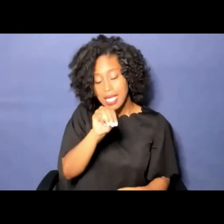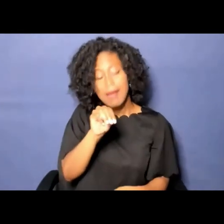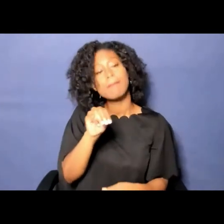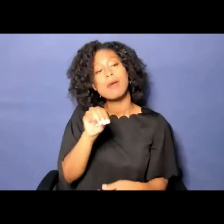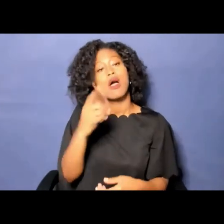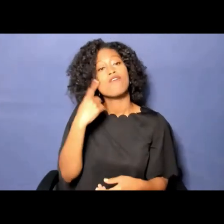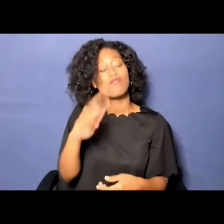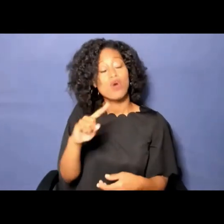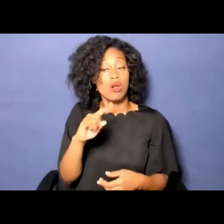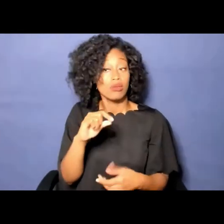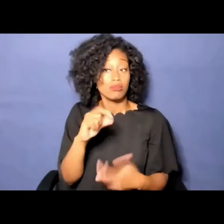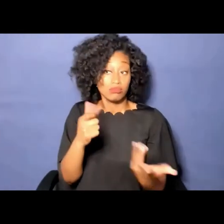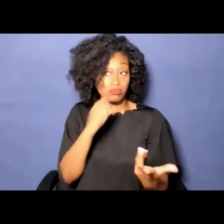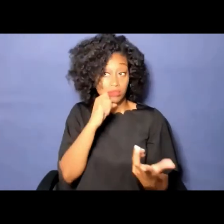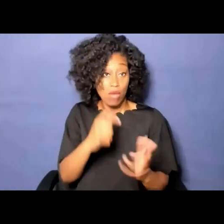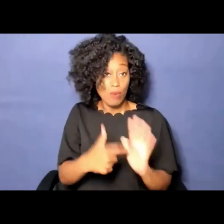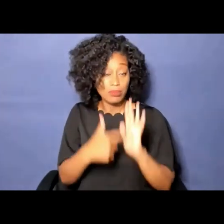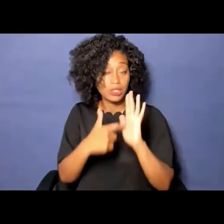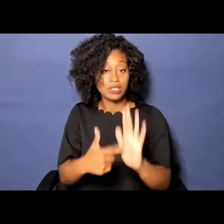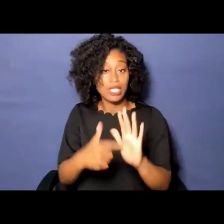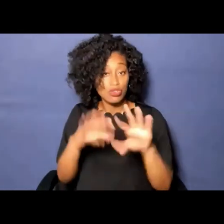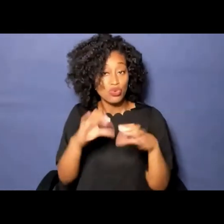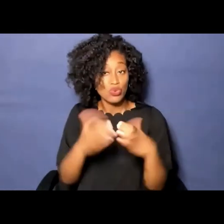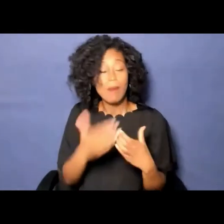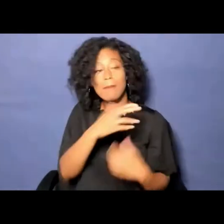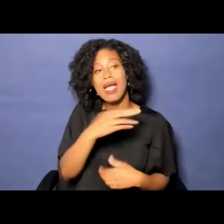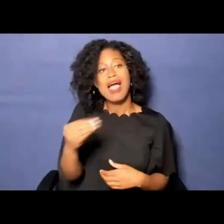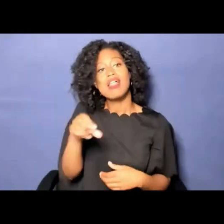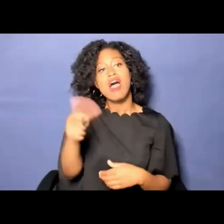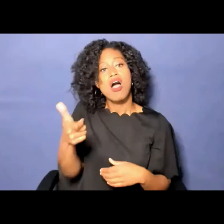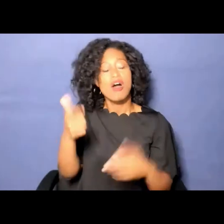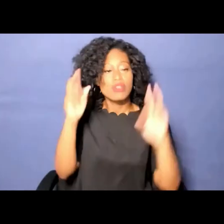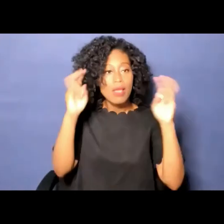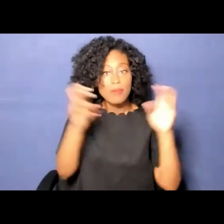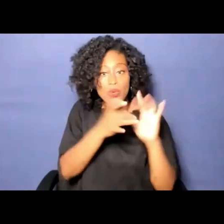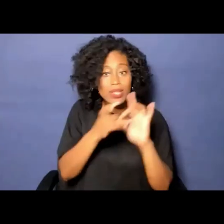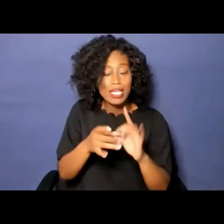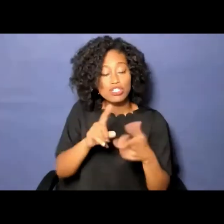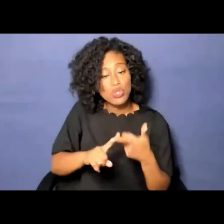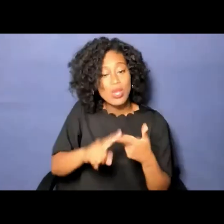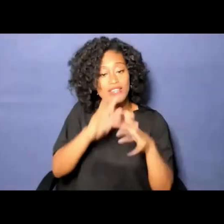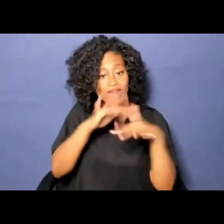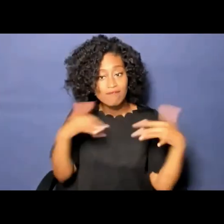in a range of other topics pertaining to diversity equity and inclusion in higher education,